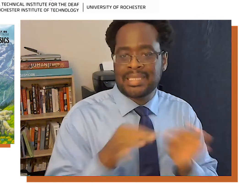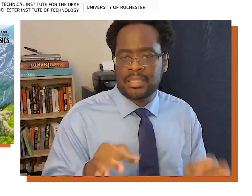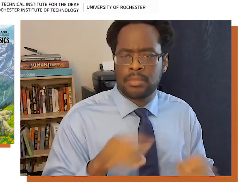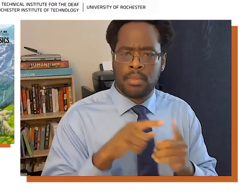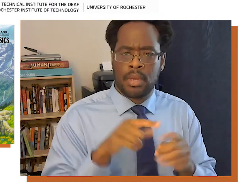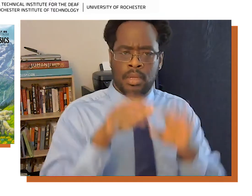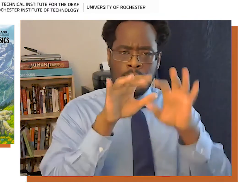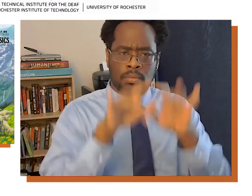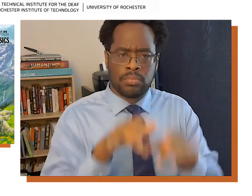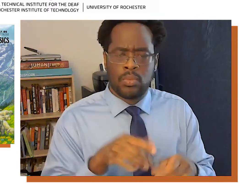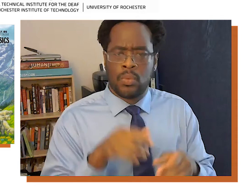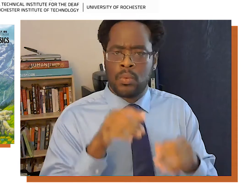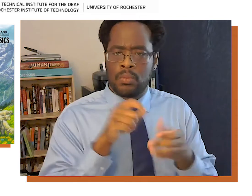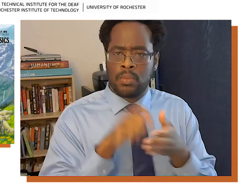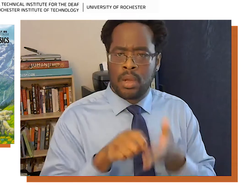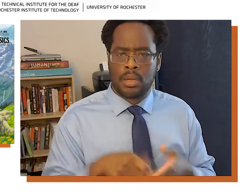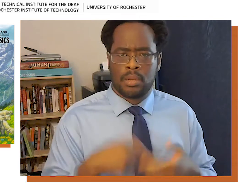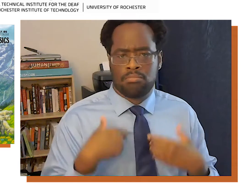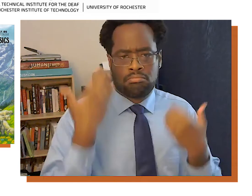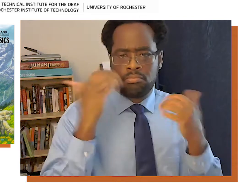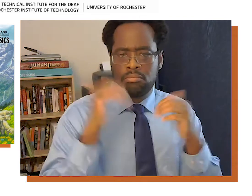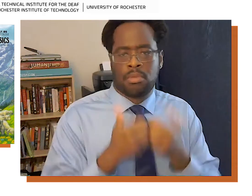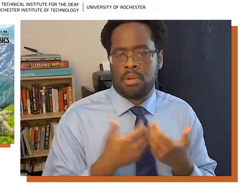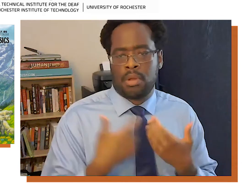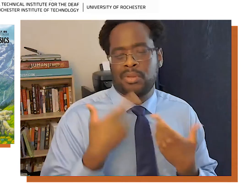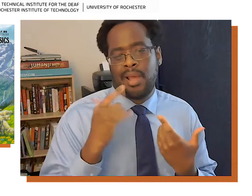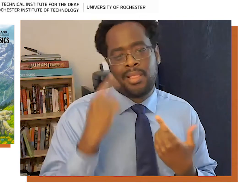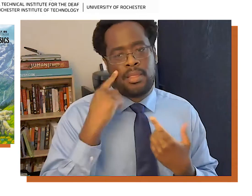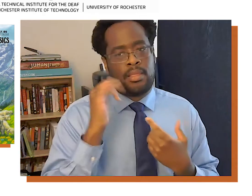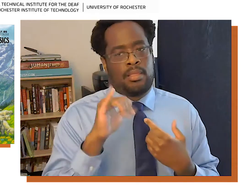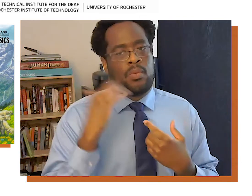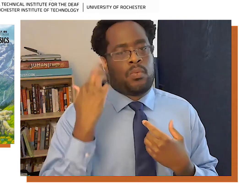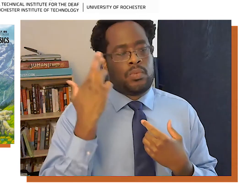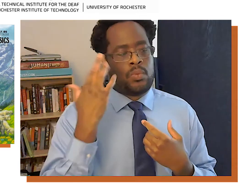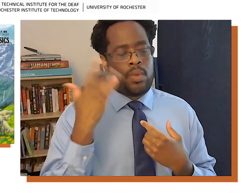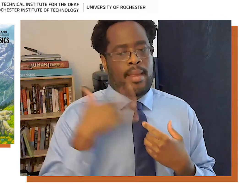I didn't really know how to actually write.